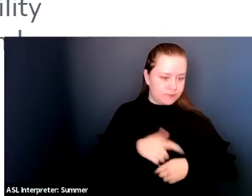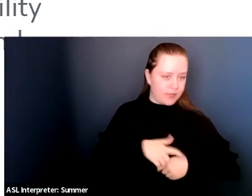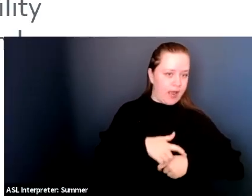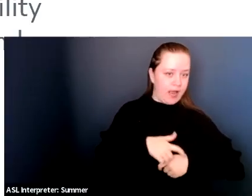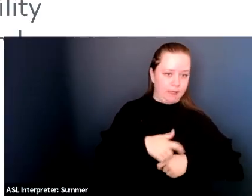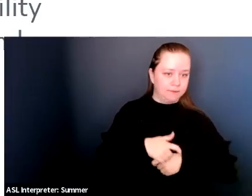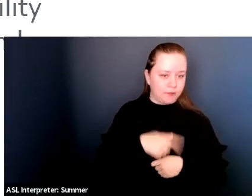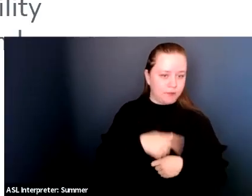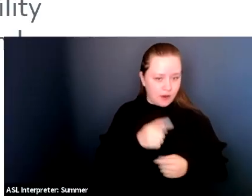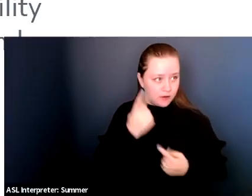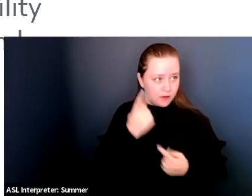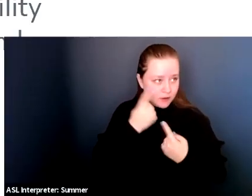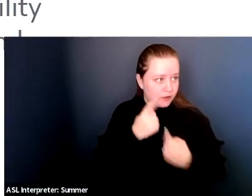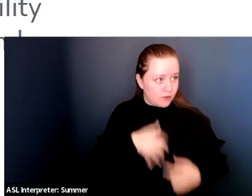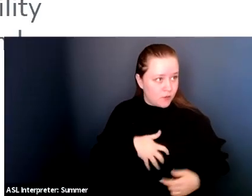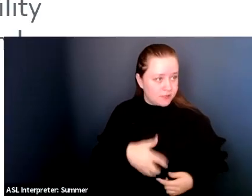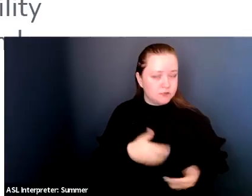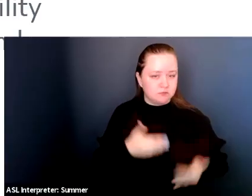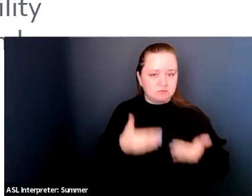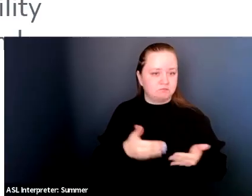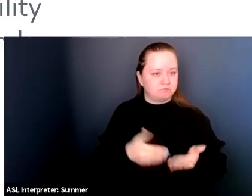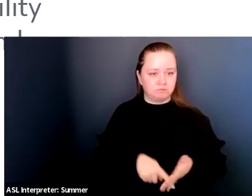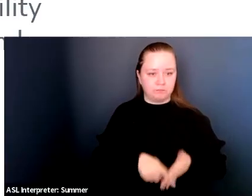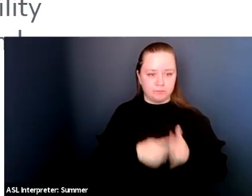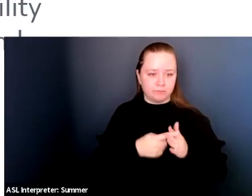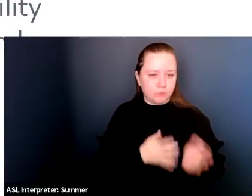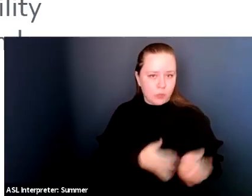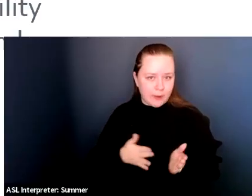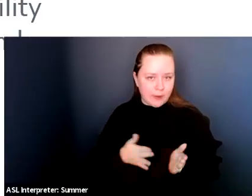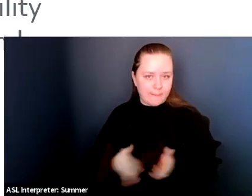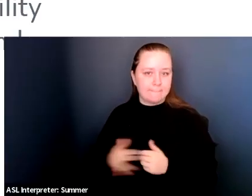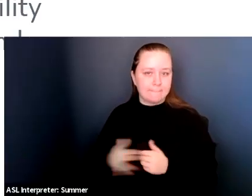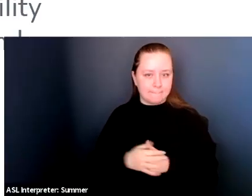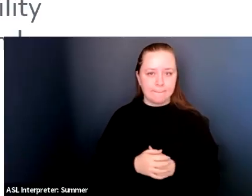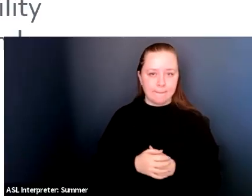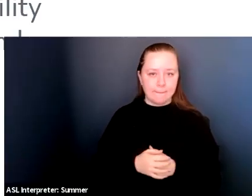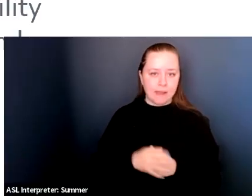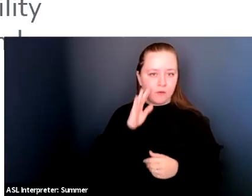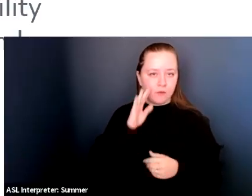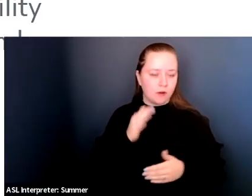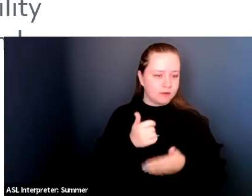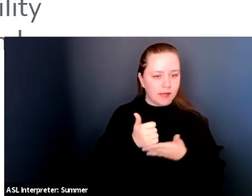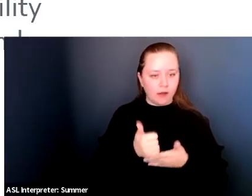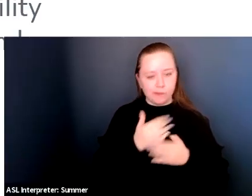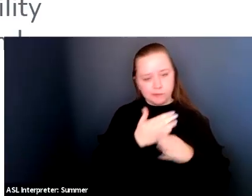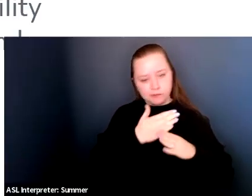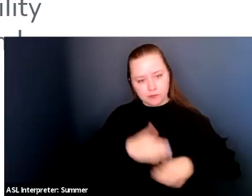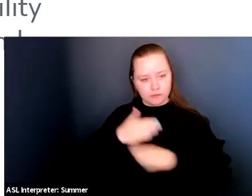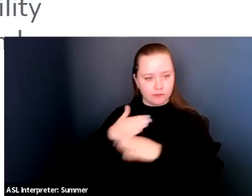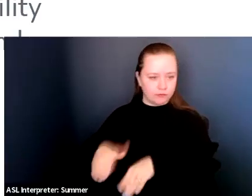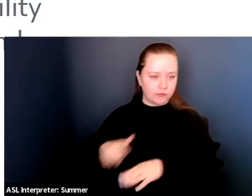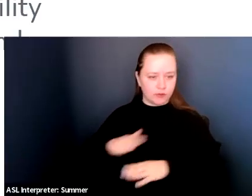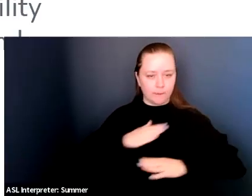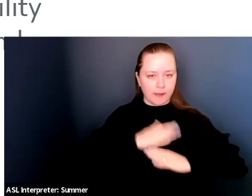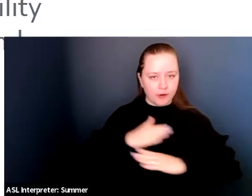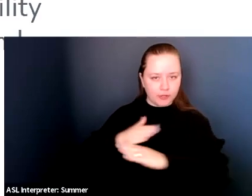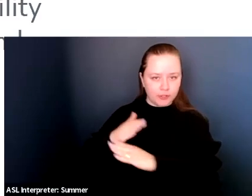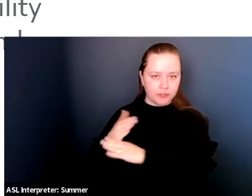overcome the unfortunate systemic barriers to decision making and health care as well as the absence of accurate and positive messages about